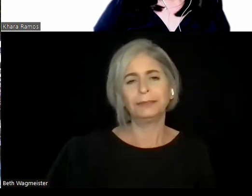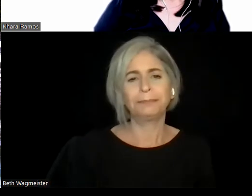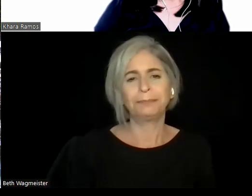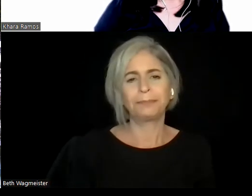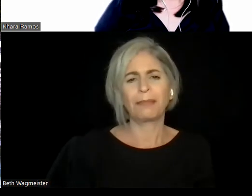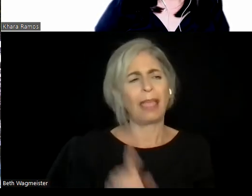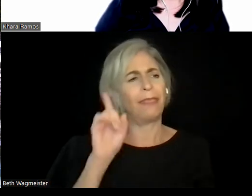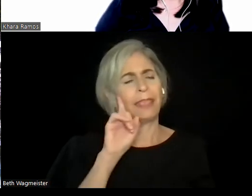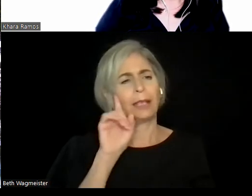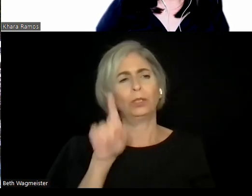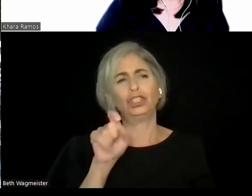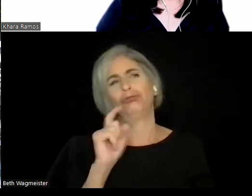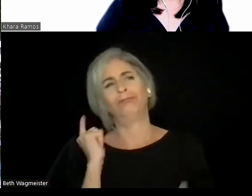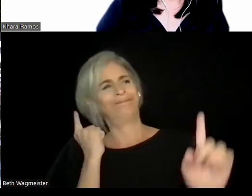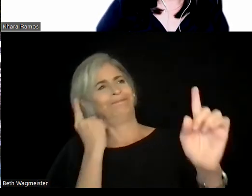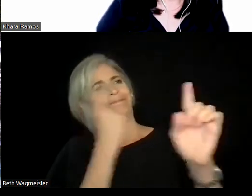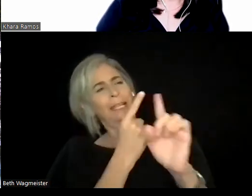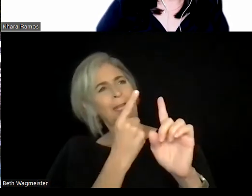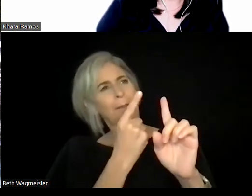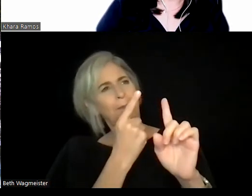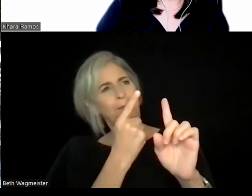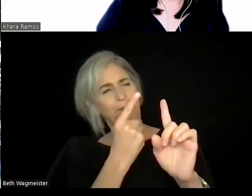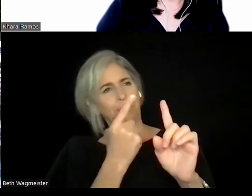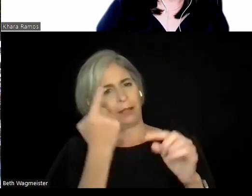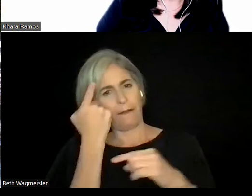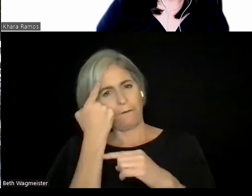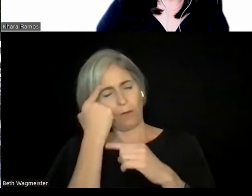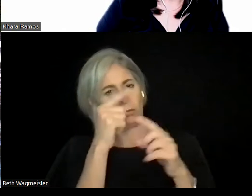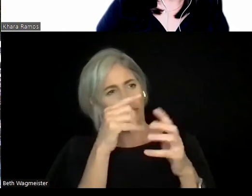Disabilities are deeply, deeply excluded from those field